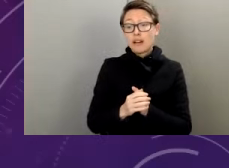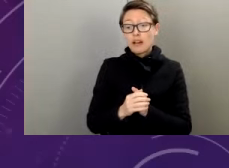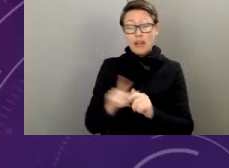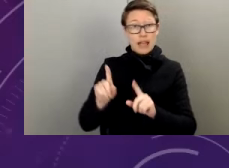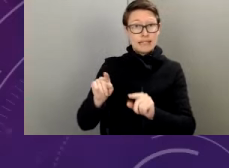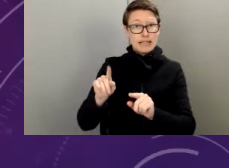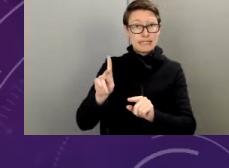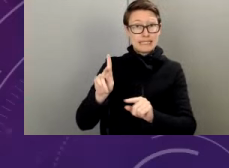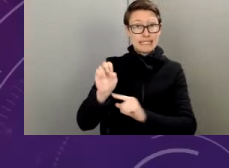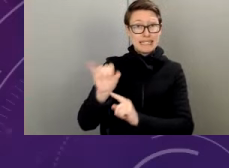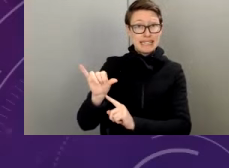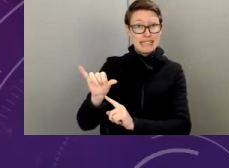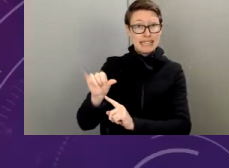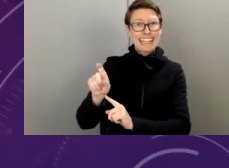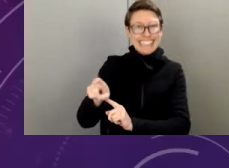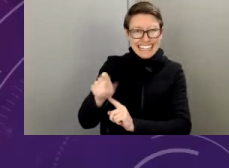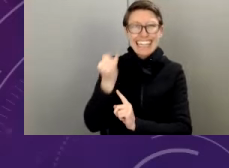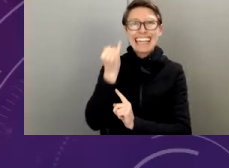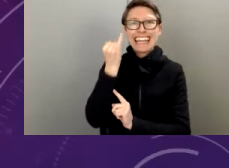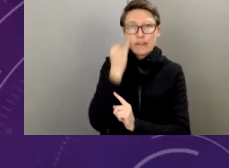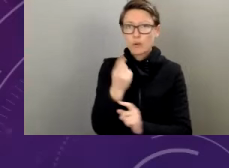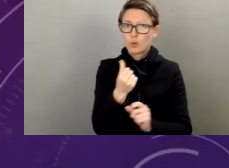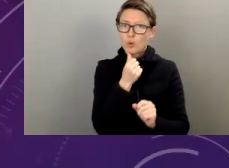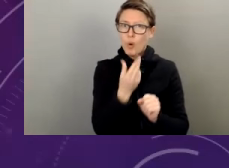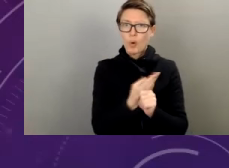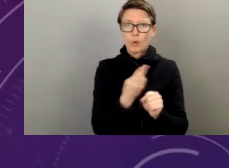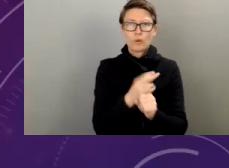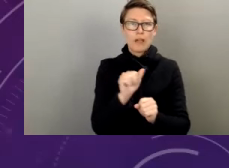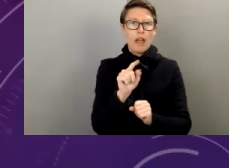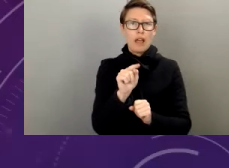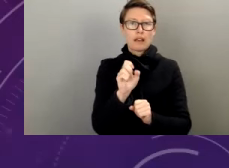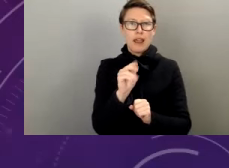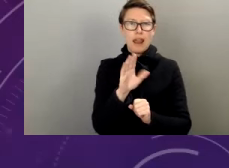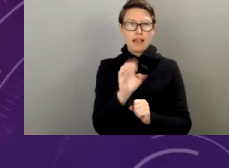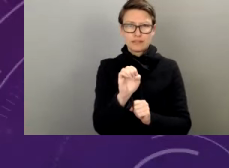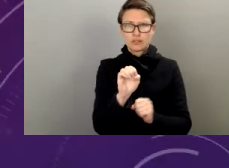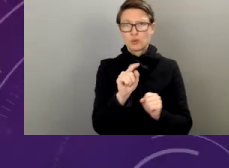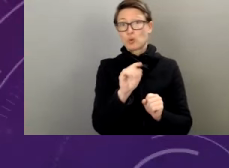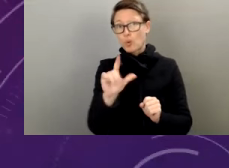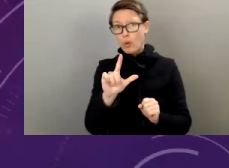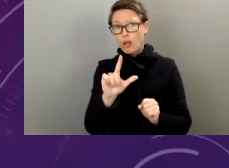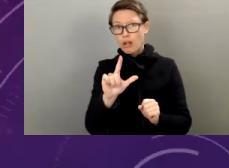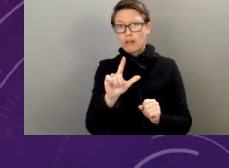if you you don't use the attendance tool or if you do something a little different on how you take your attendance.